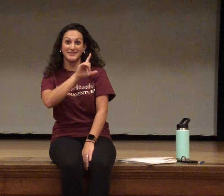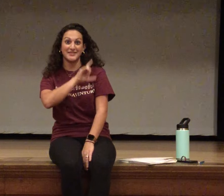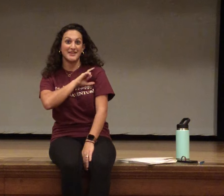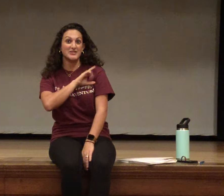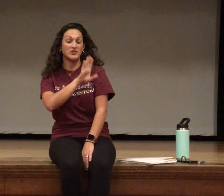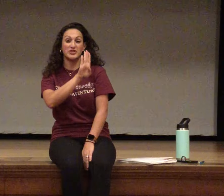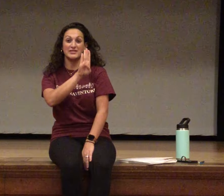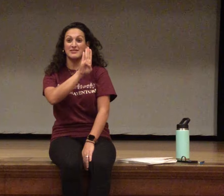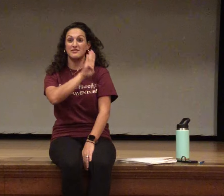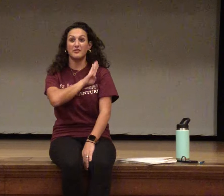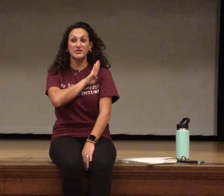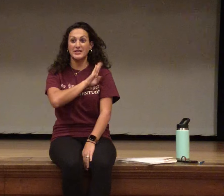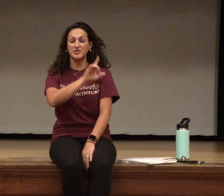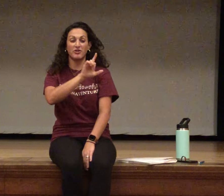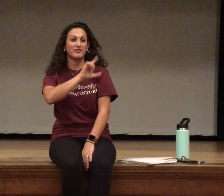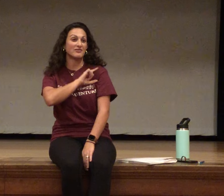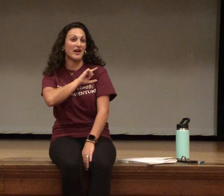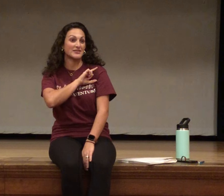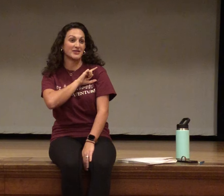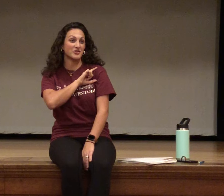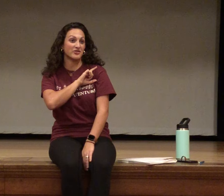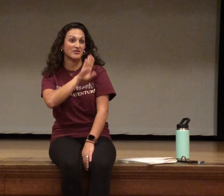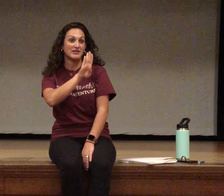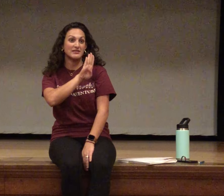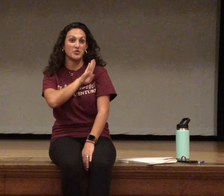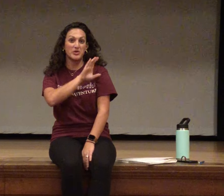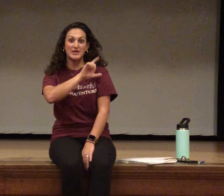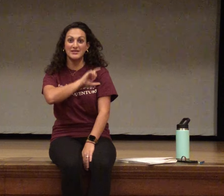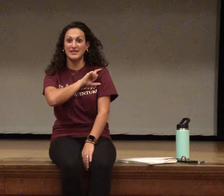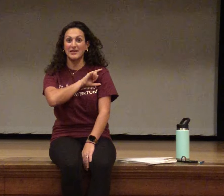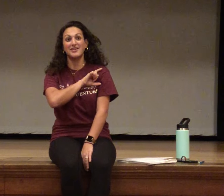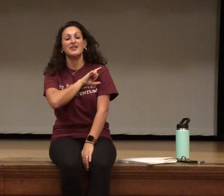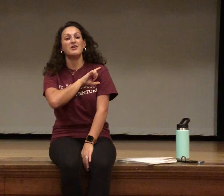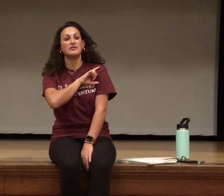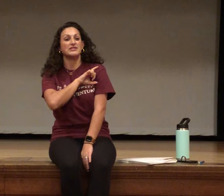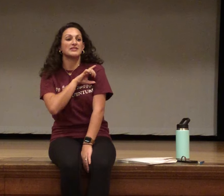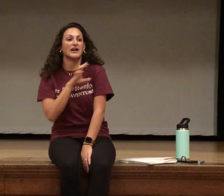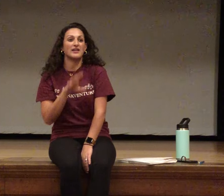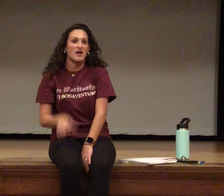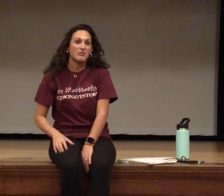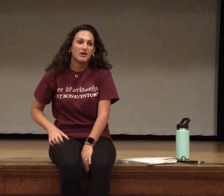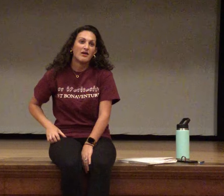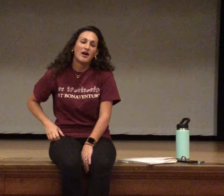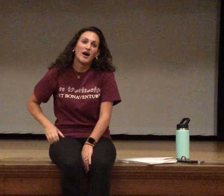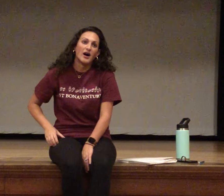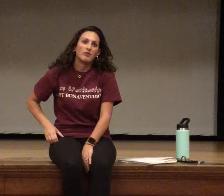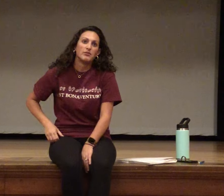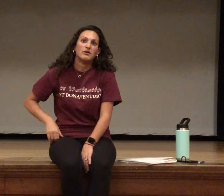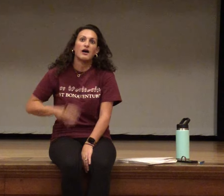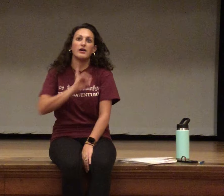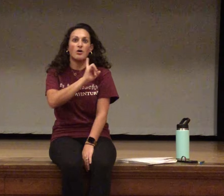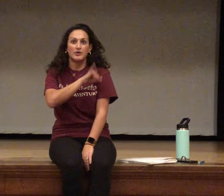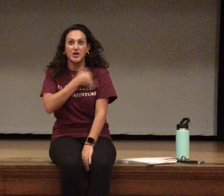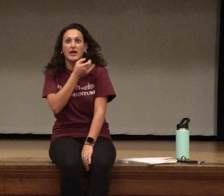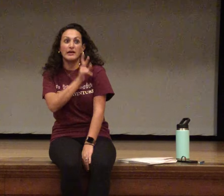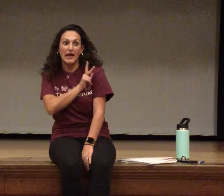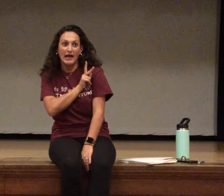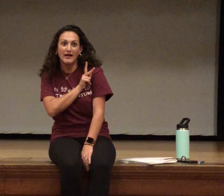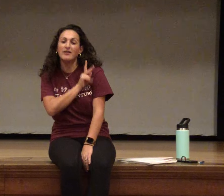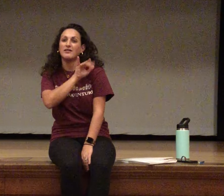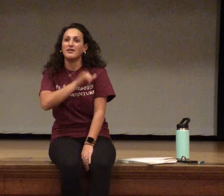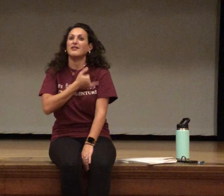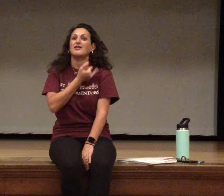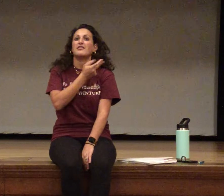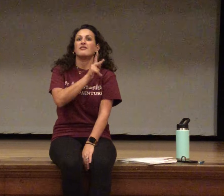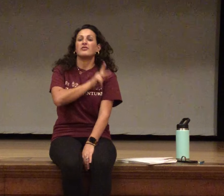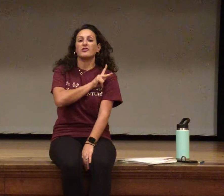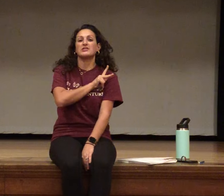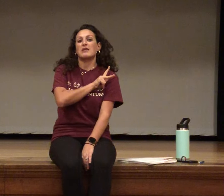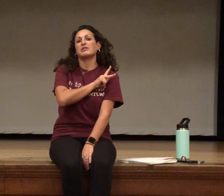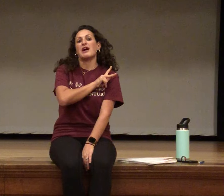so it's just first initial last initial so b c was his sign name um I know a j k for first name and